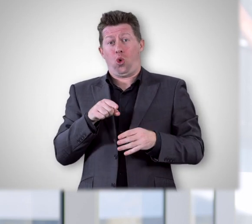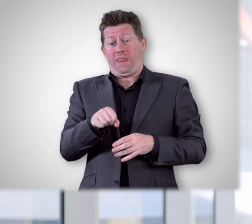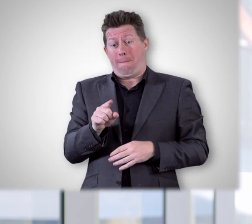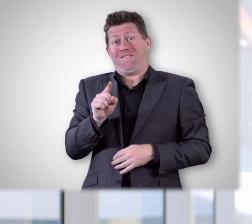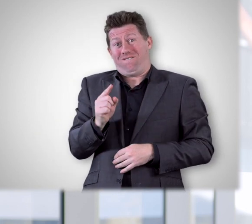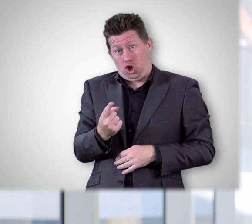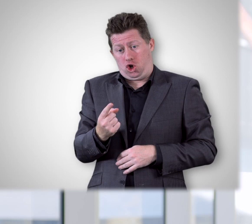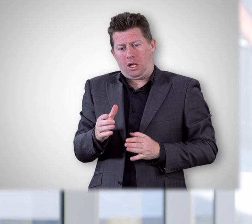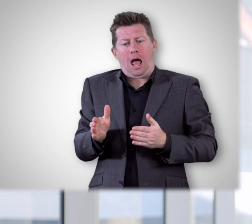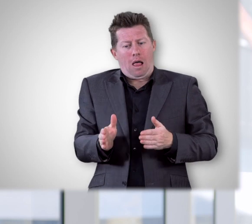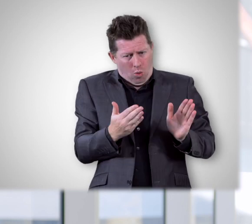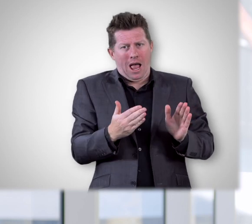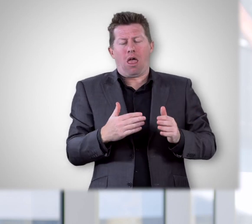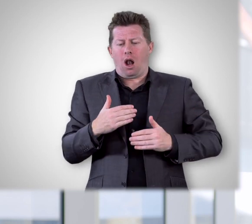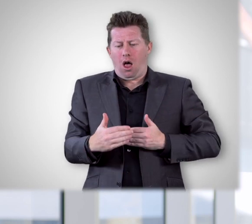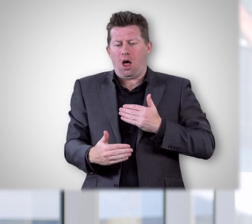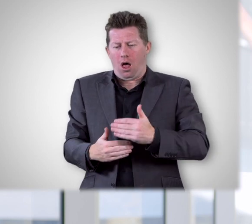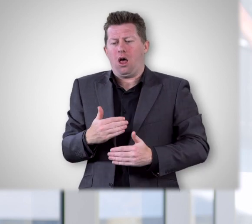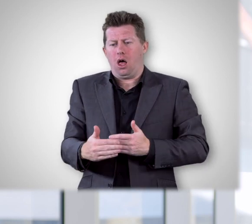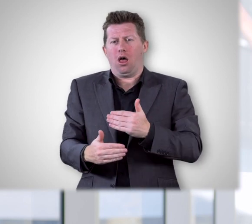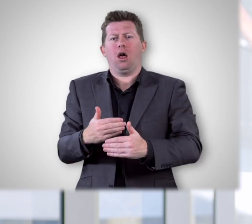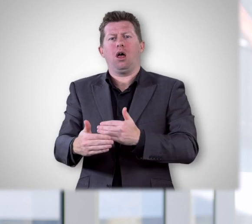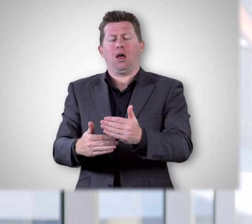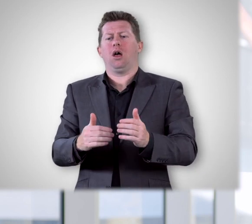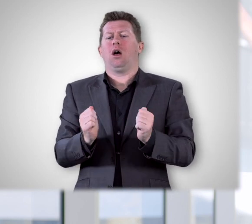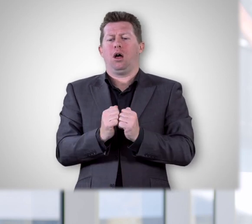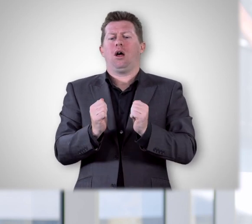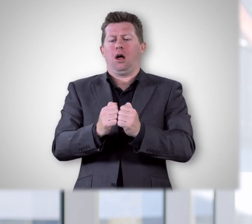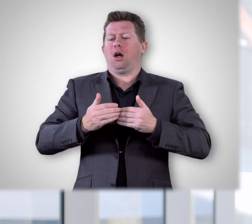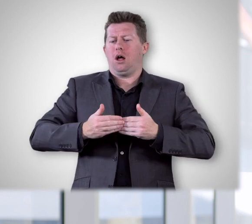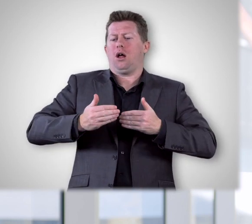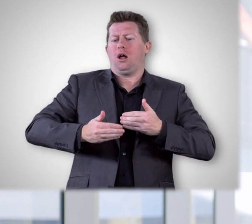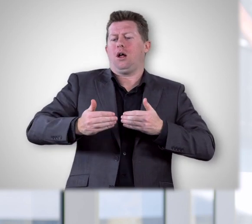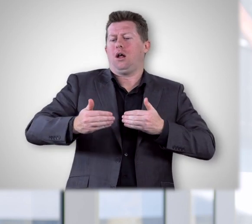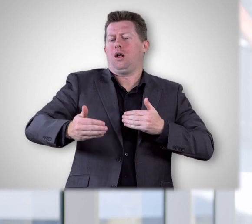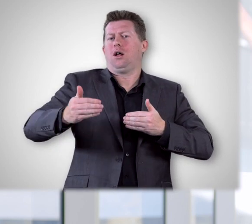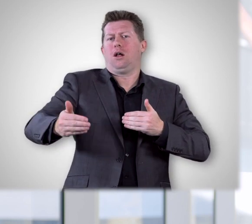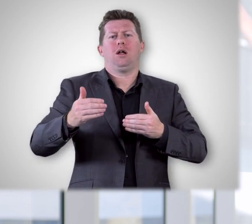and do those or address those first and sort of schedule in the others for the next time the